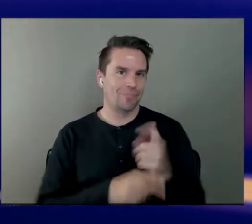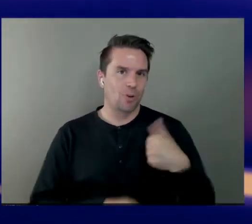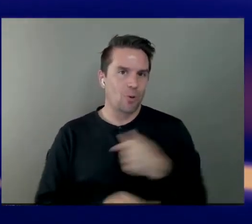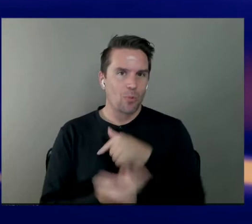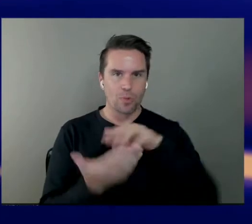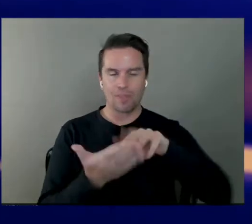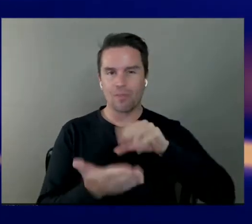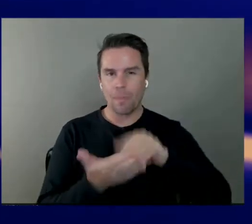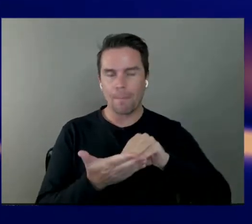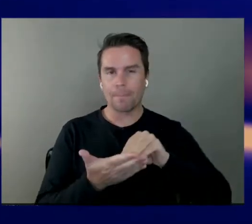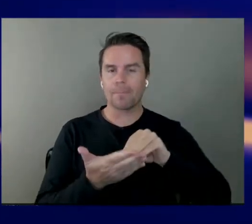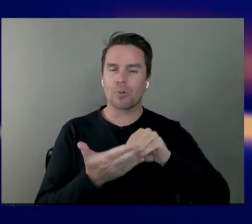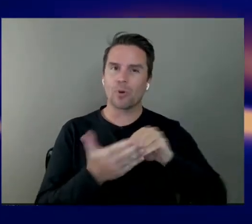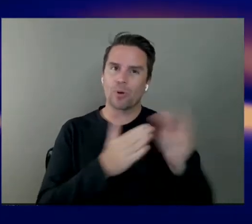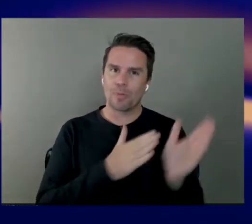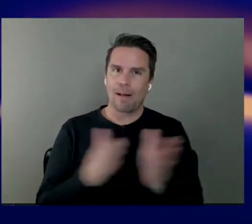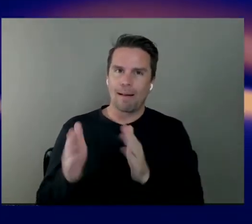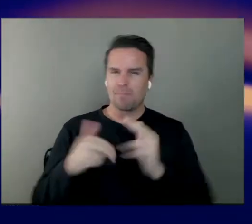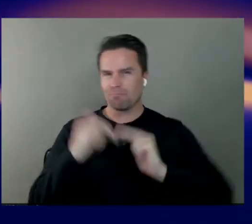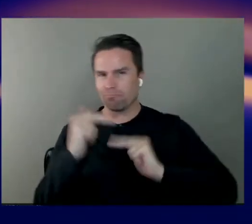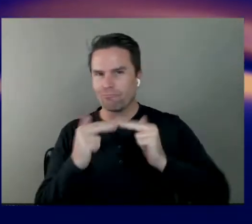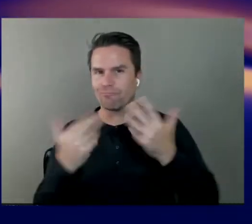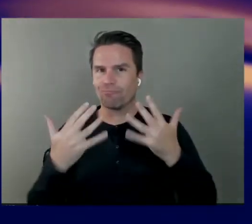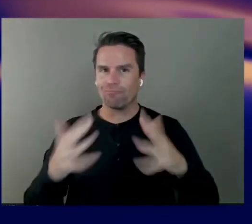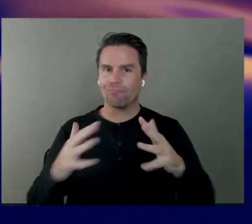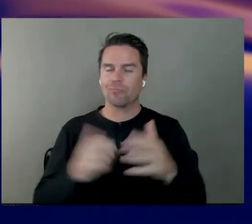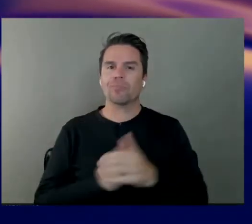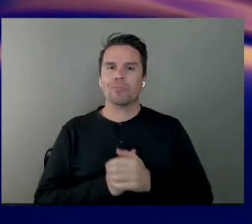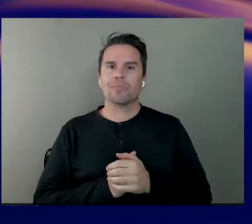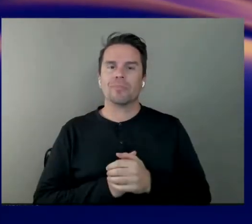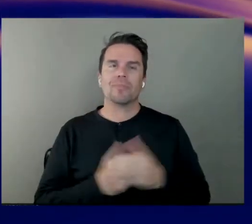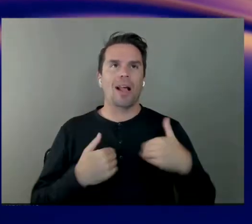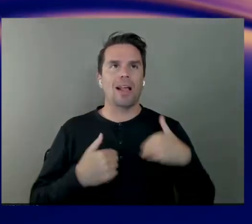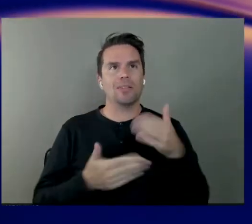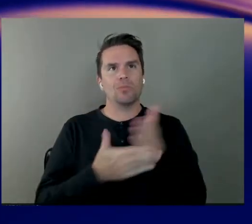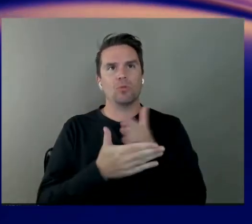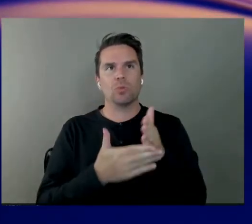that has between 12, six to 12 hours of content